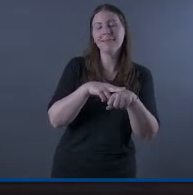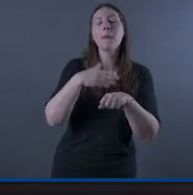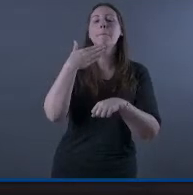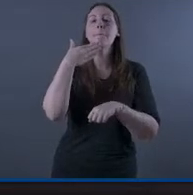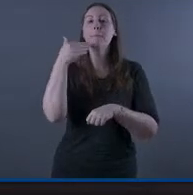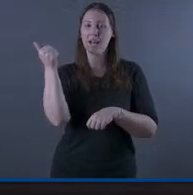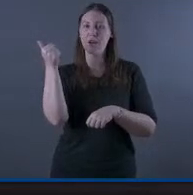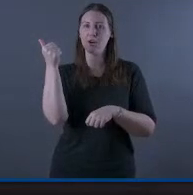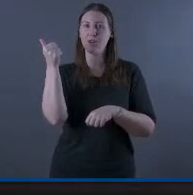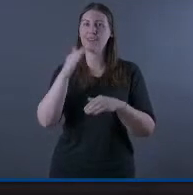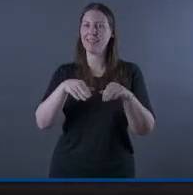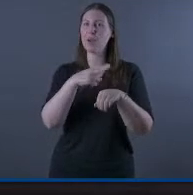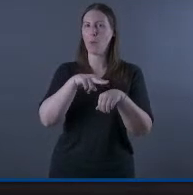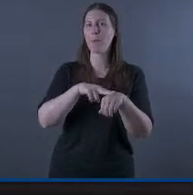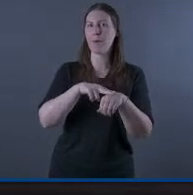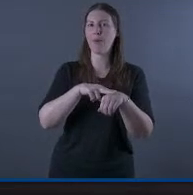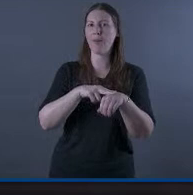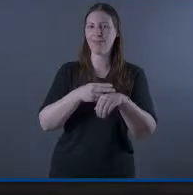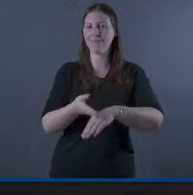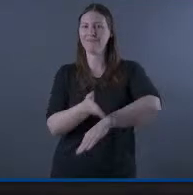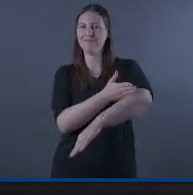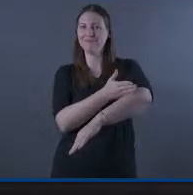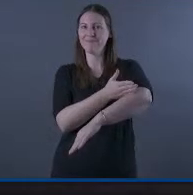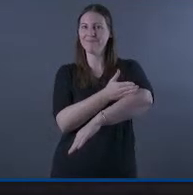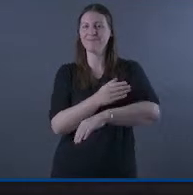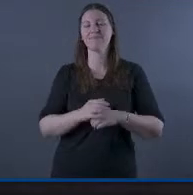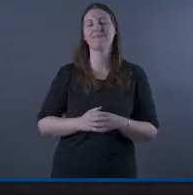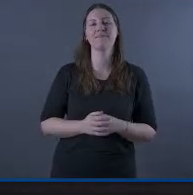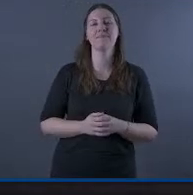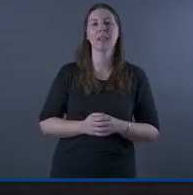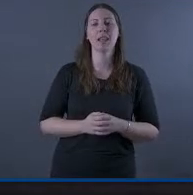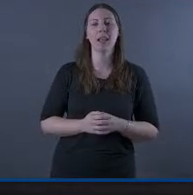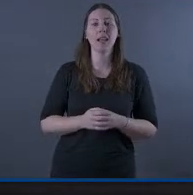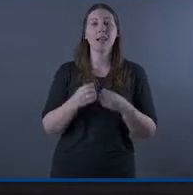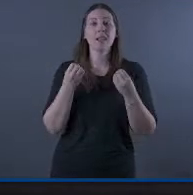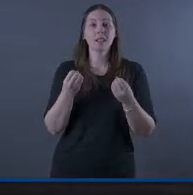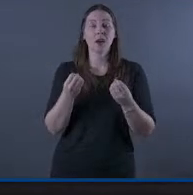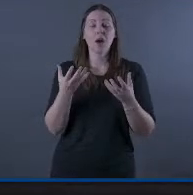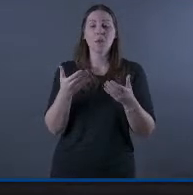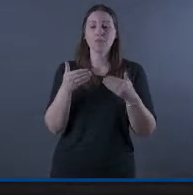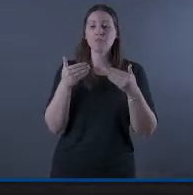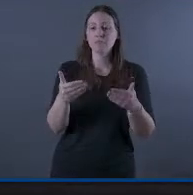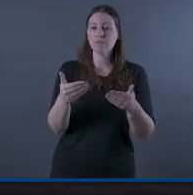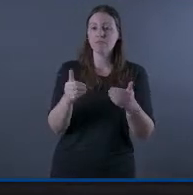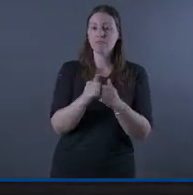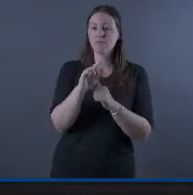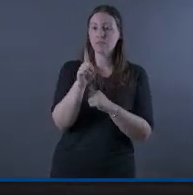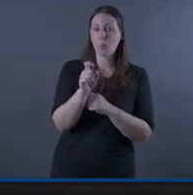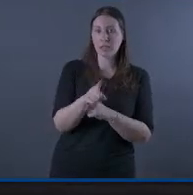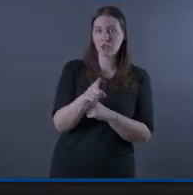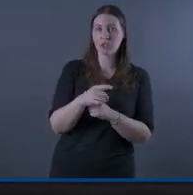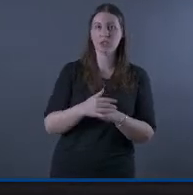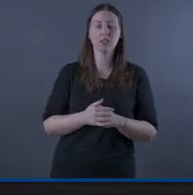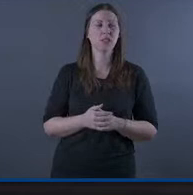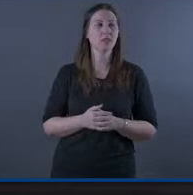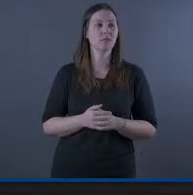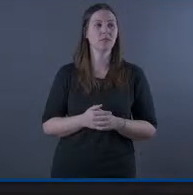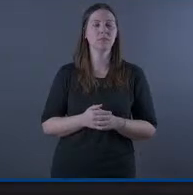So with that, I want to move forward with some questions that we've received in advance. And I think the first question,